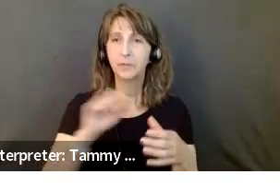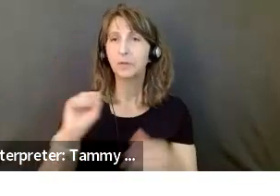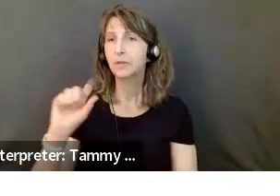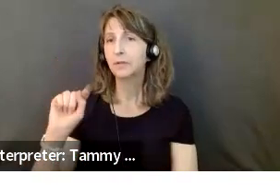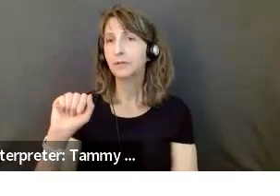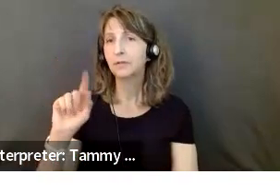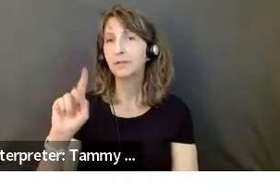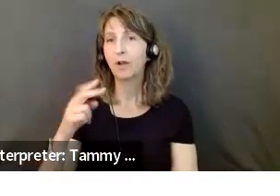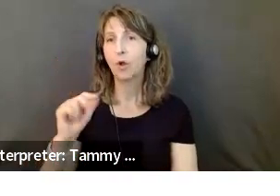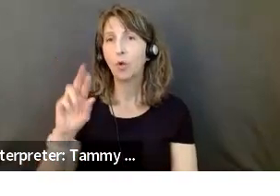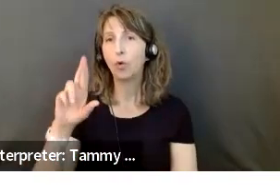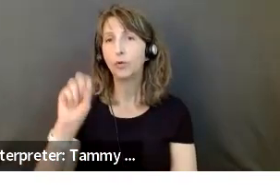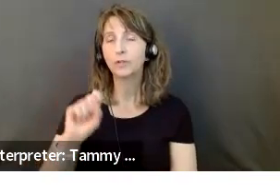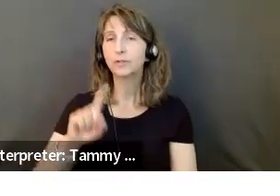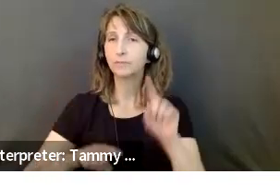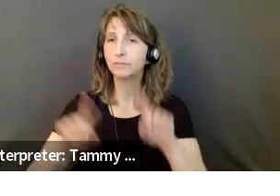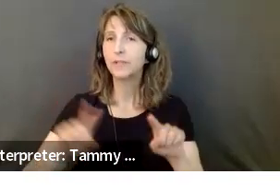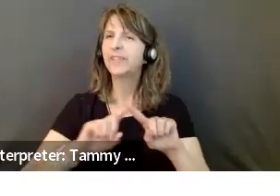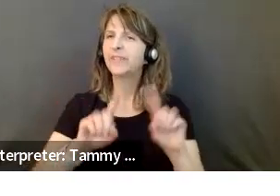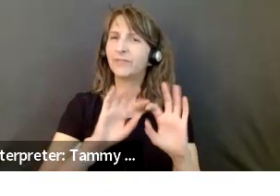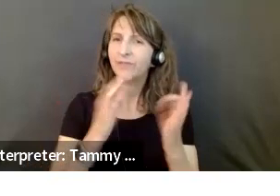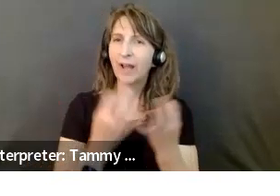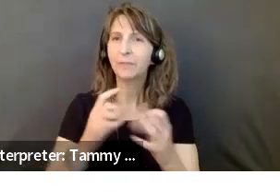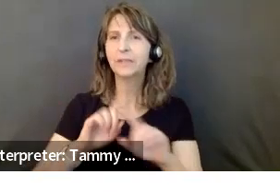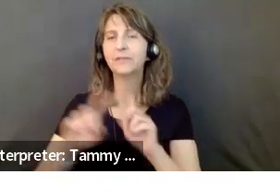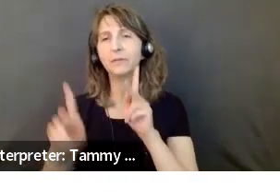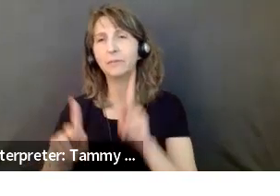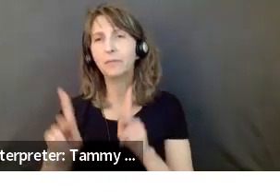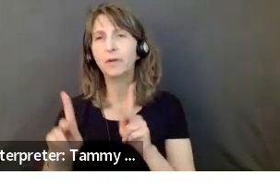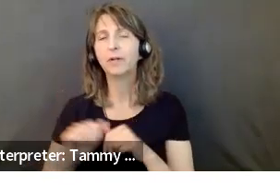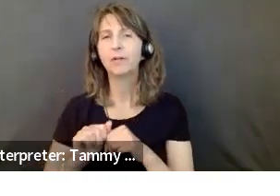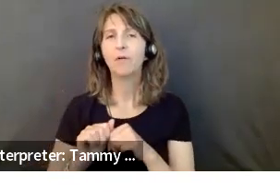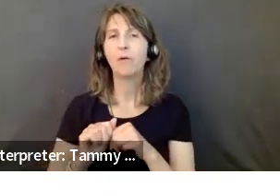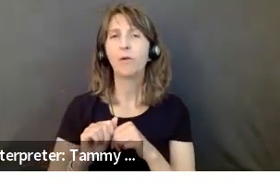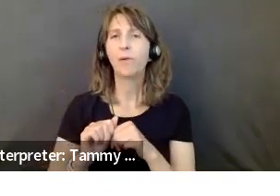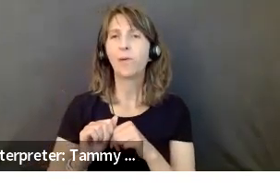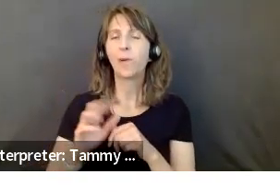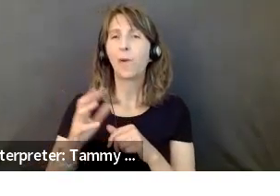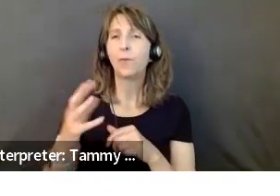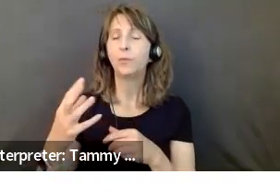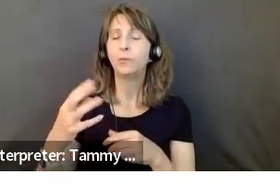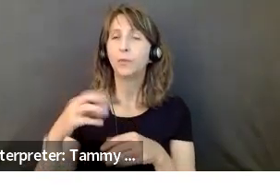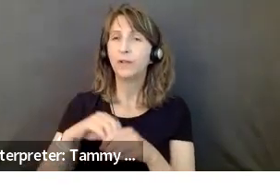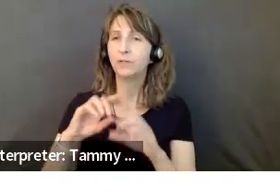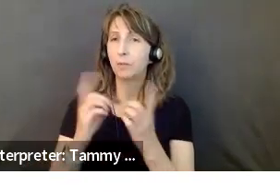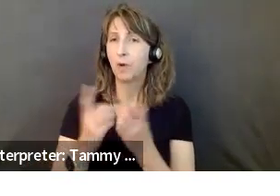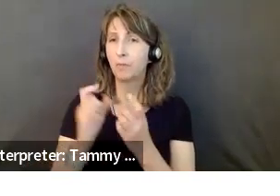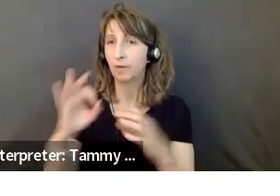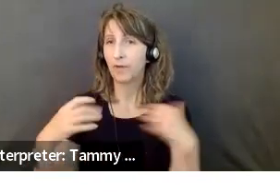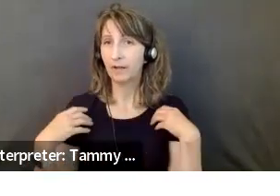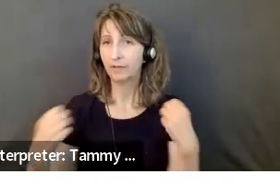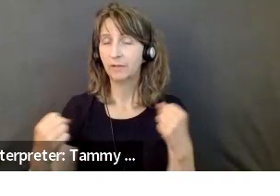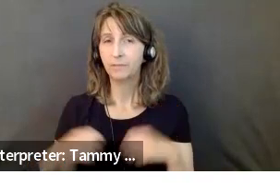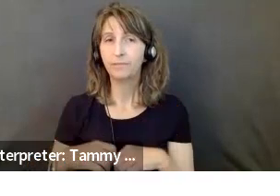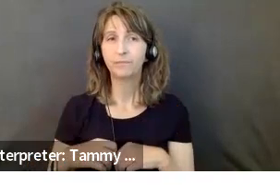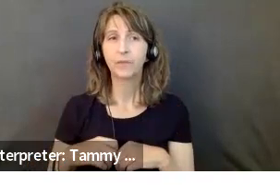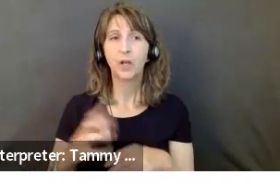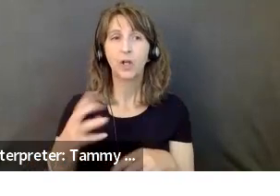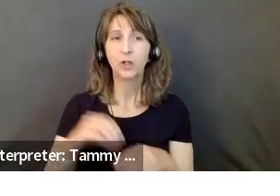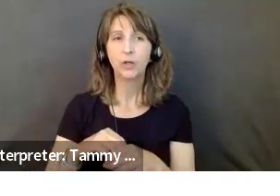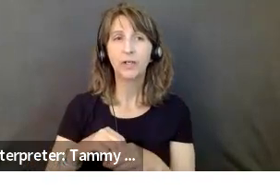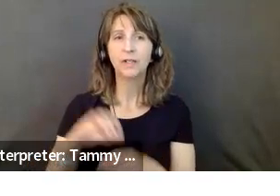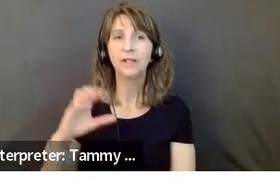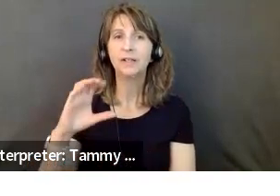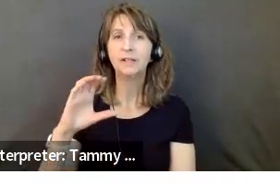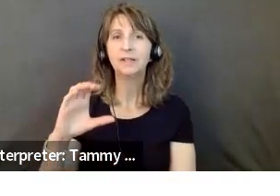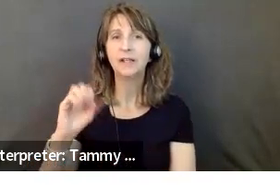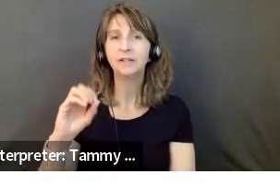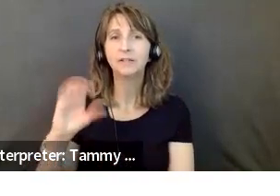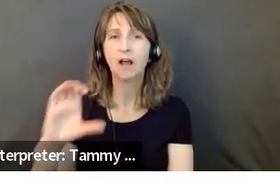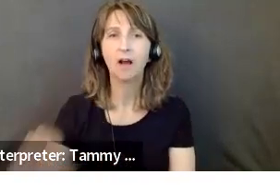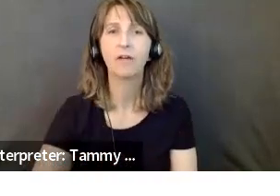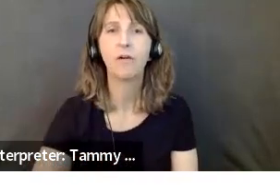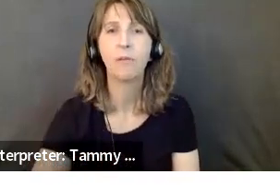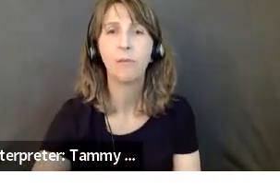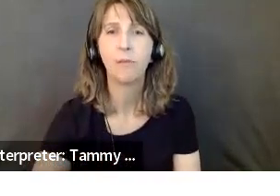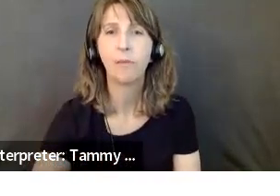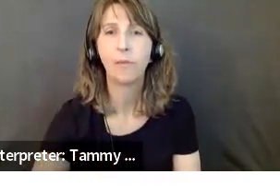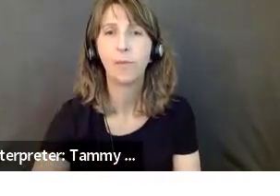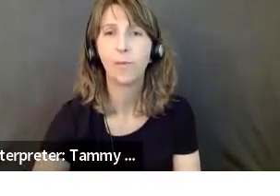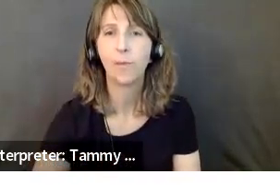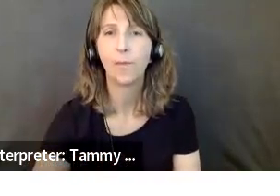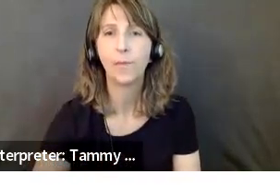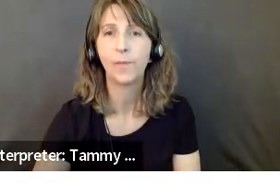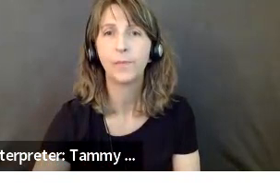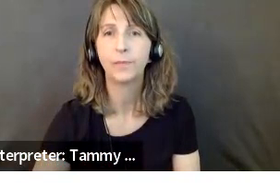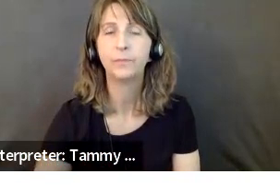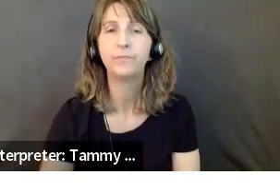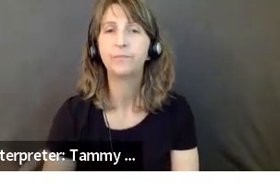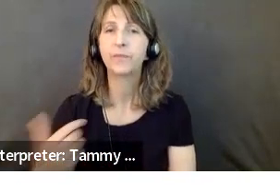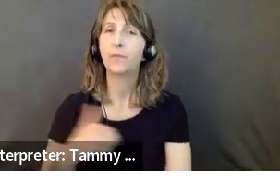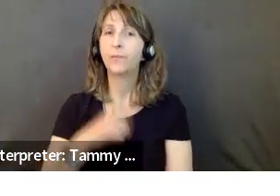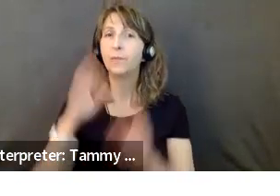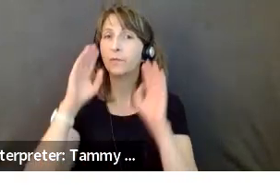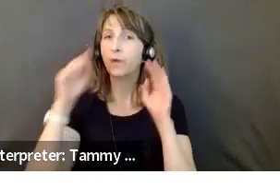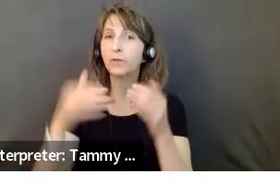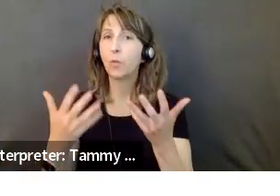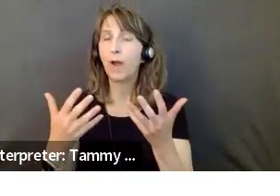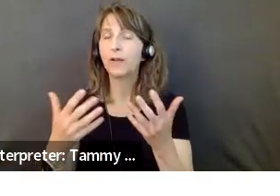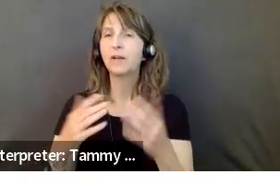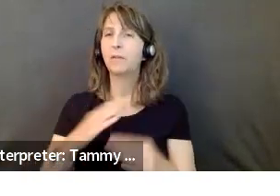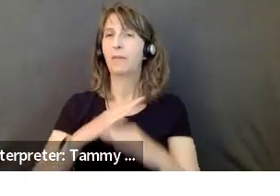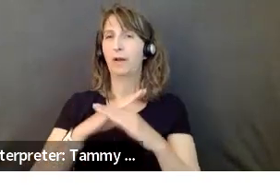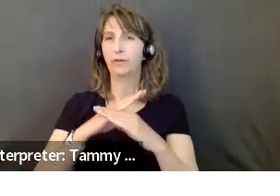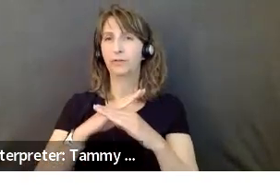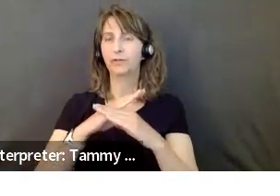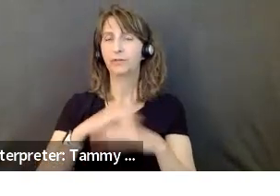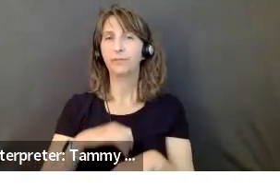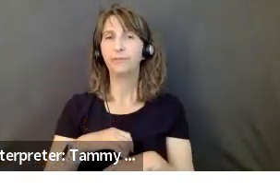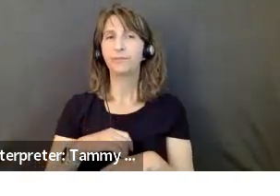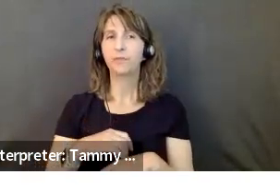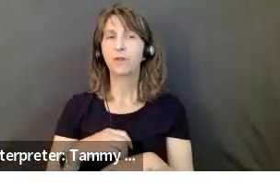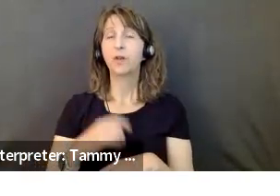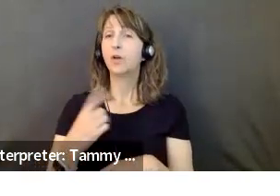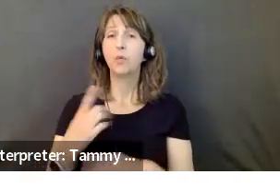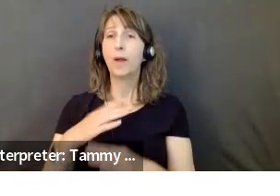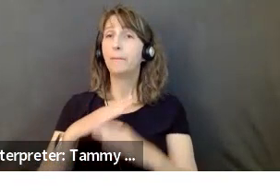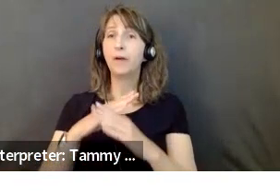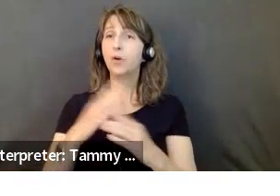Across families and individuals to our, you know, key systems within the Department of Health. Including, and we sort of just dove into sort of what were our main barriers and one of the first items that came up was a lack of providers.